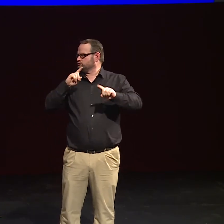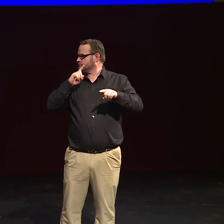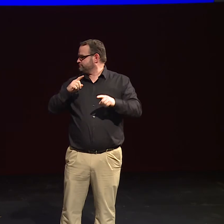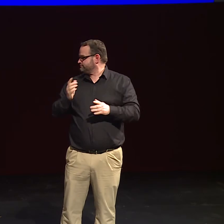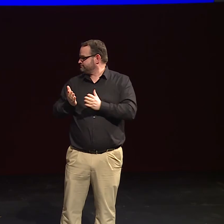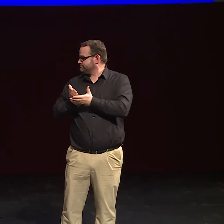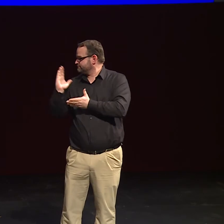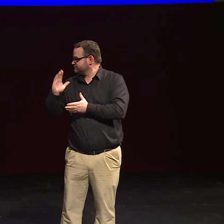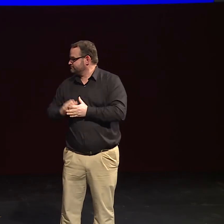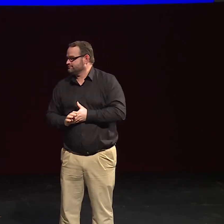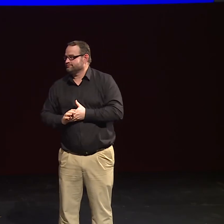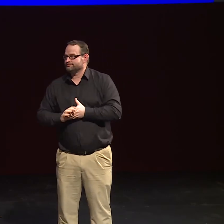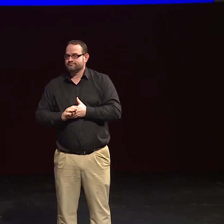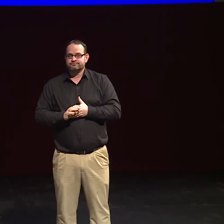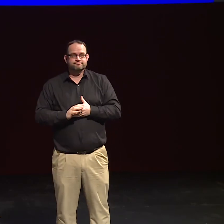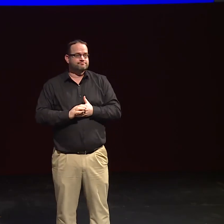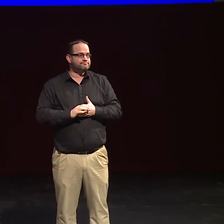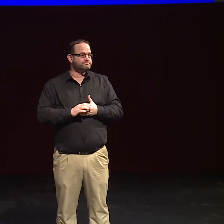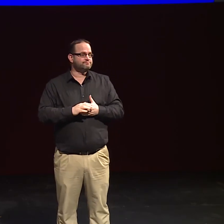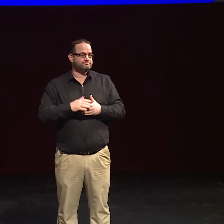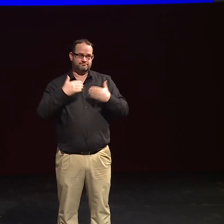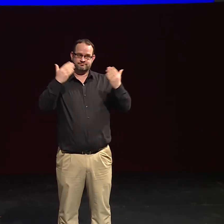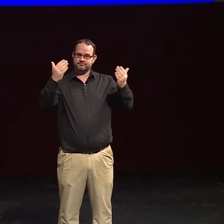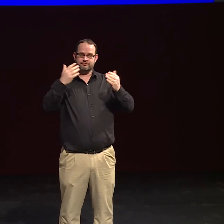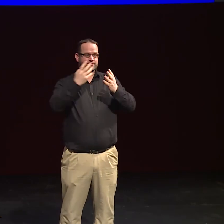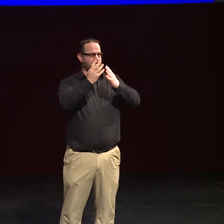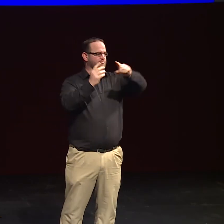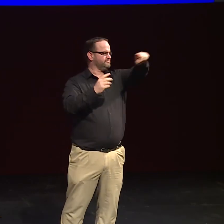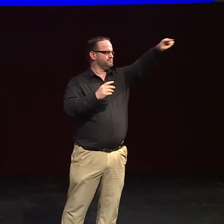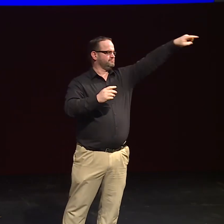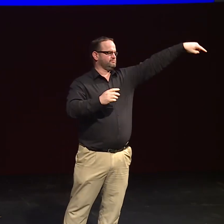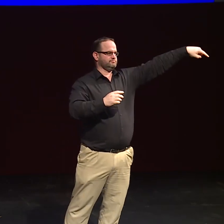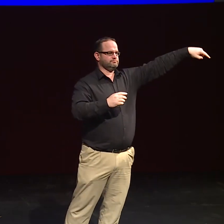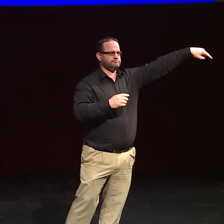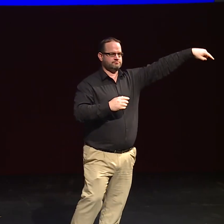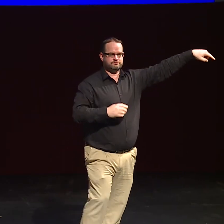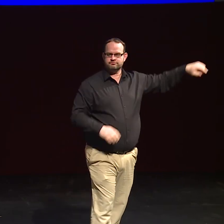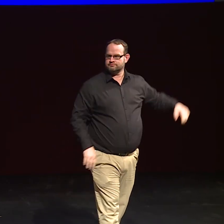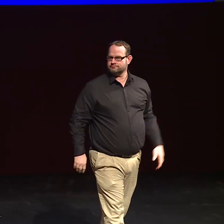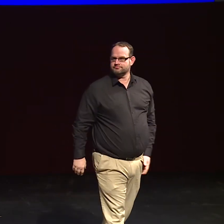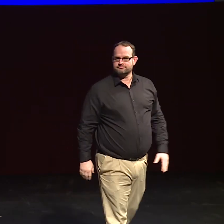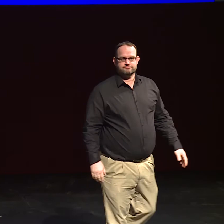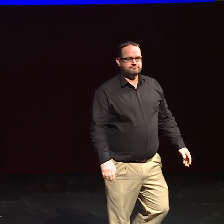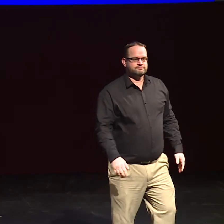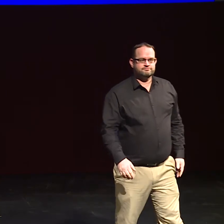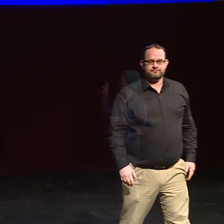can see your question. All right. So, anyone who has a question please form a line over here.